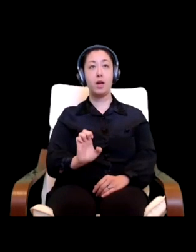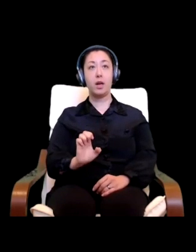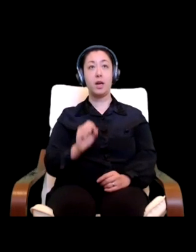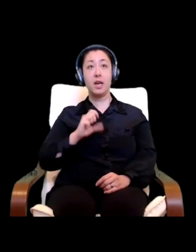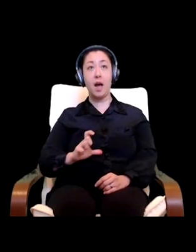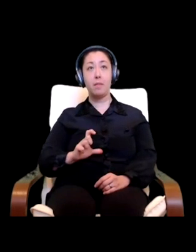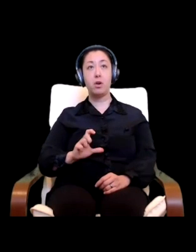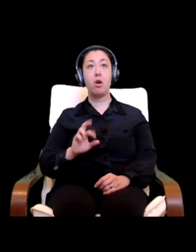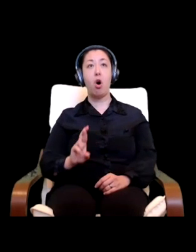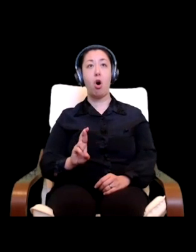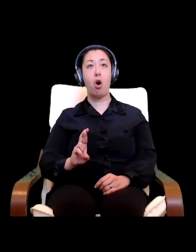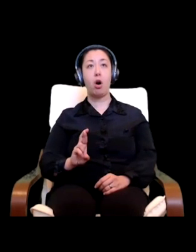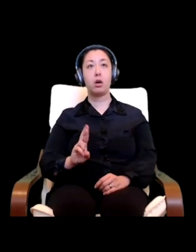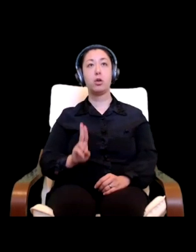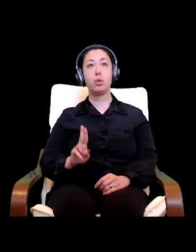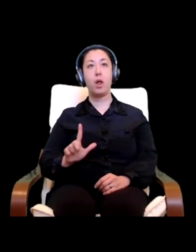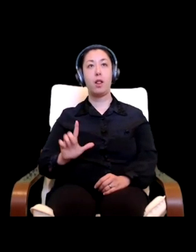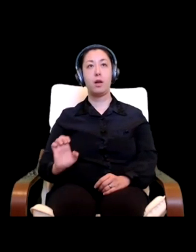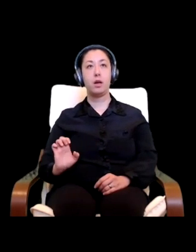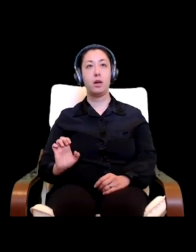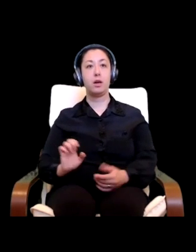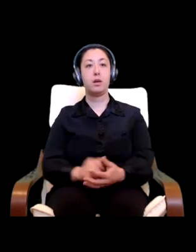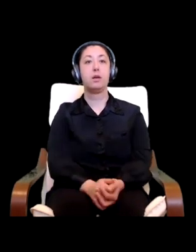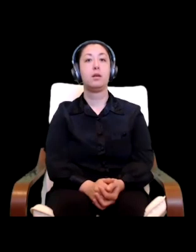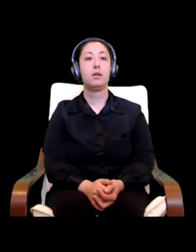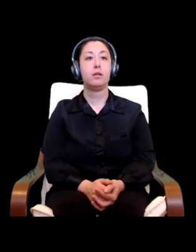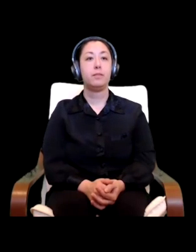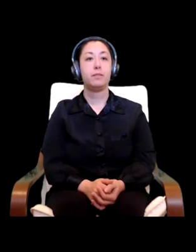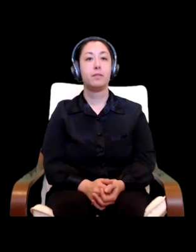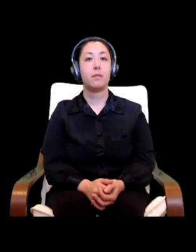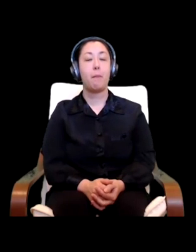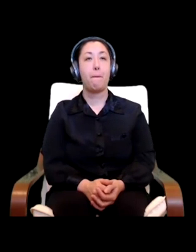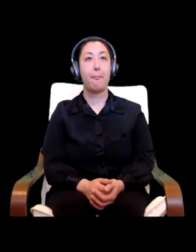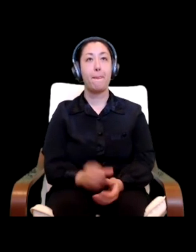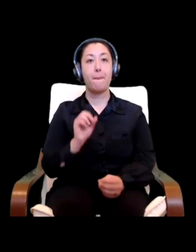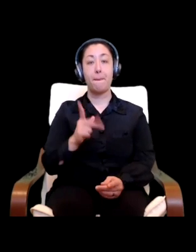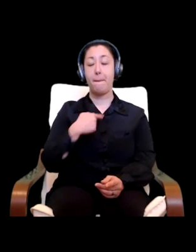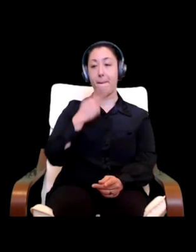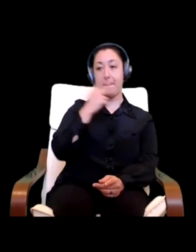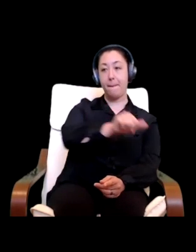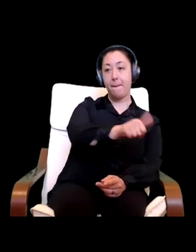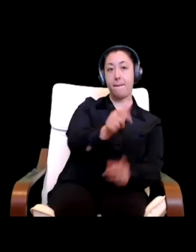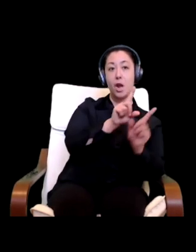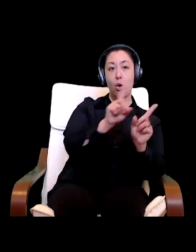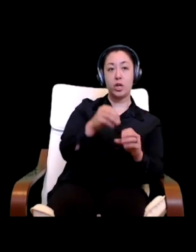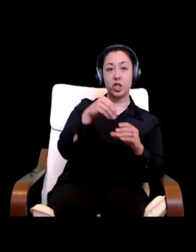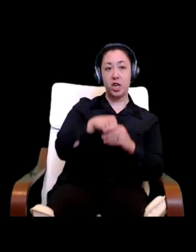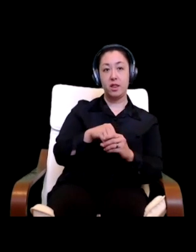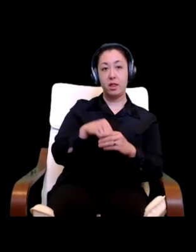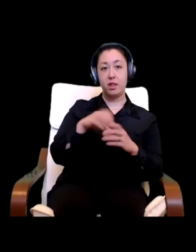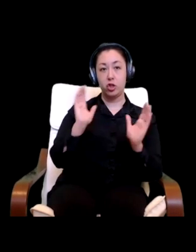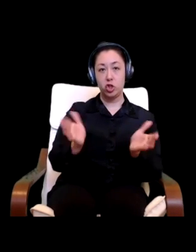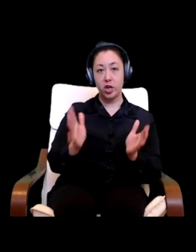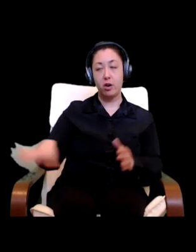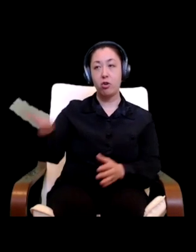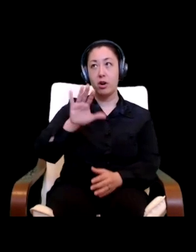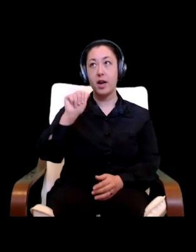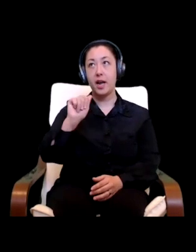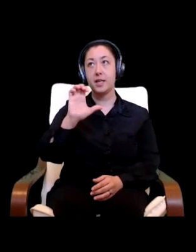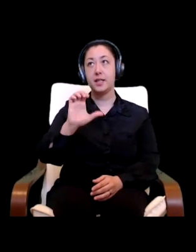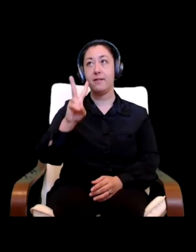I see another question in the chat just around ACVERP credit, if you